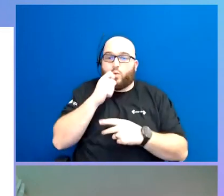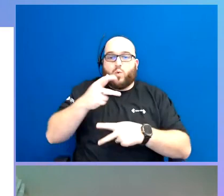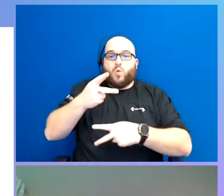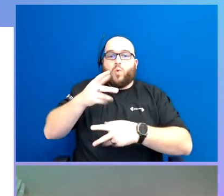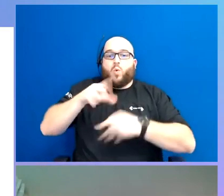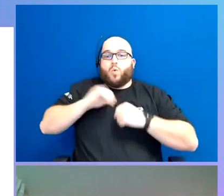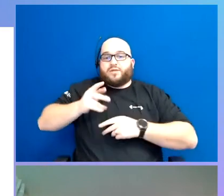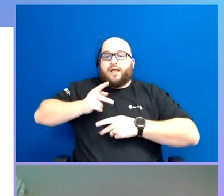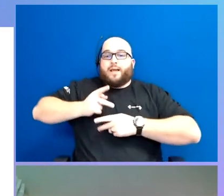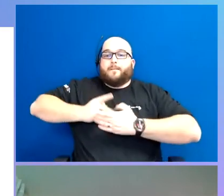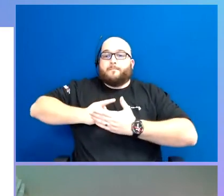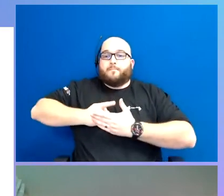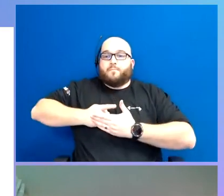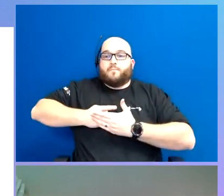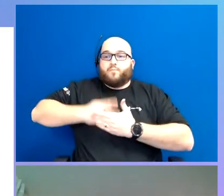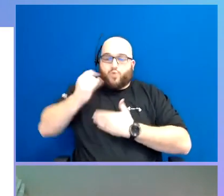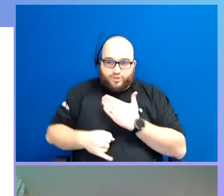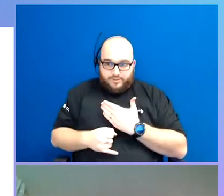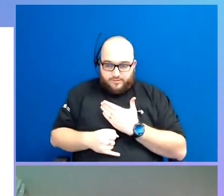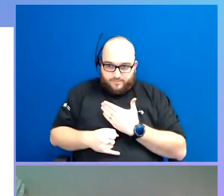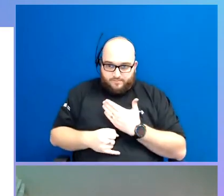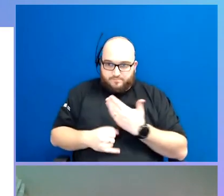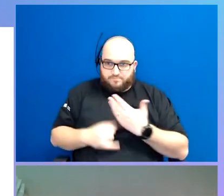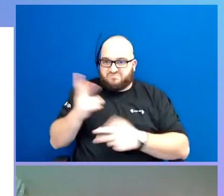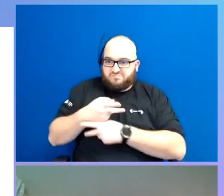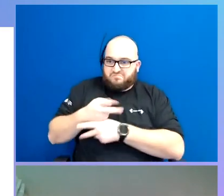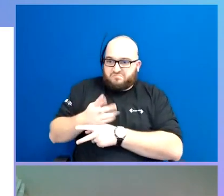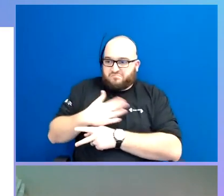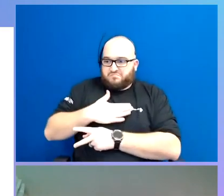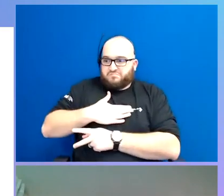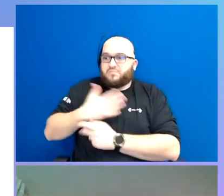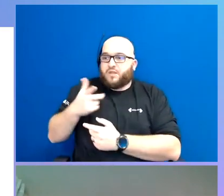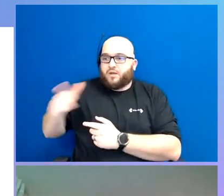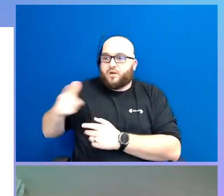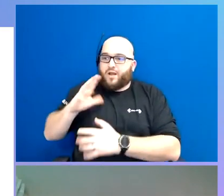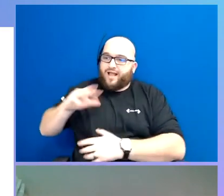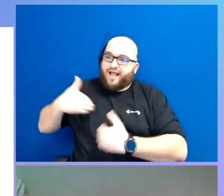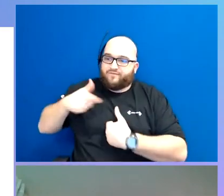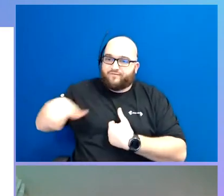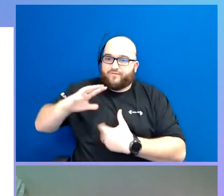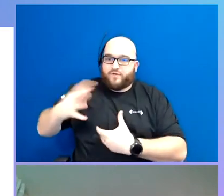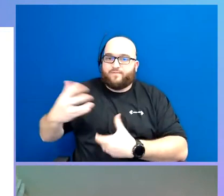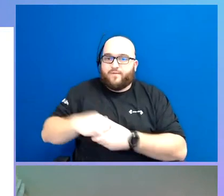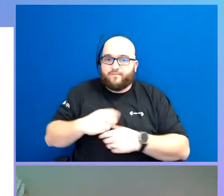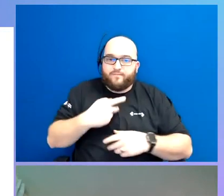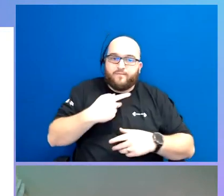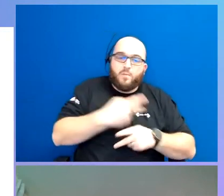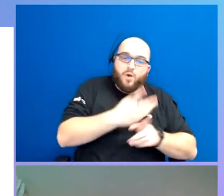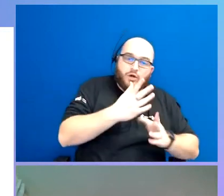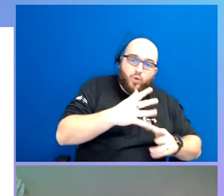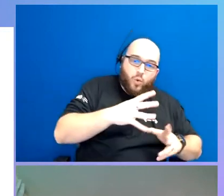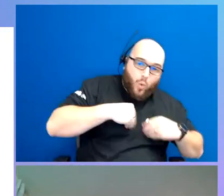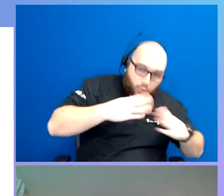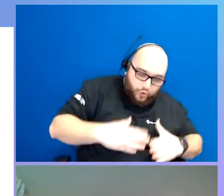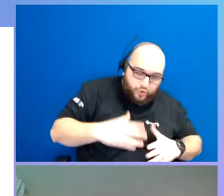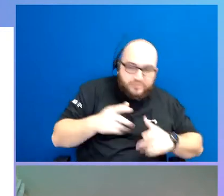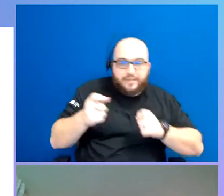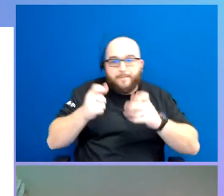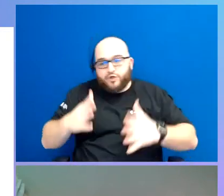product managers. I've said this many times before, but it still